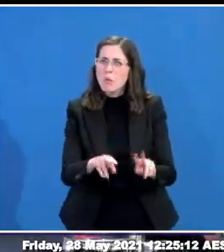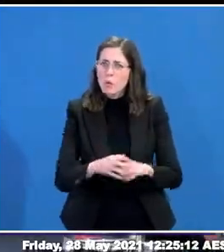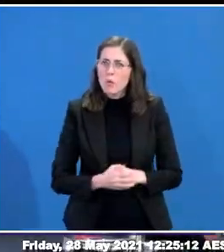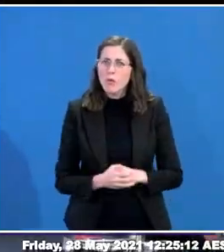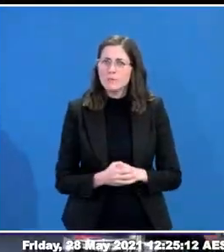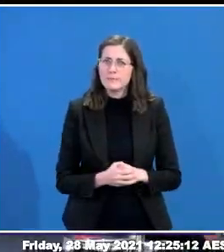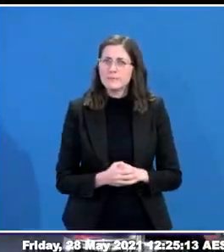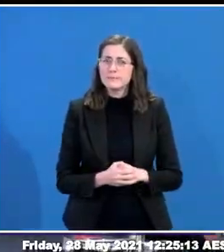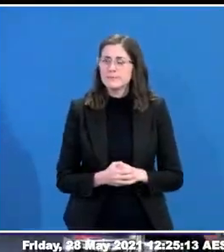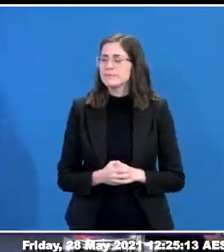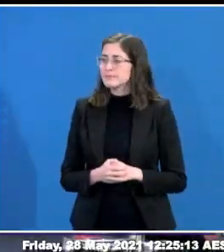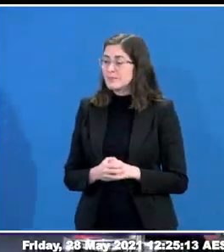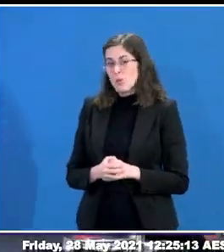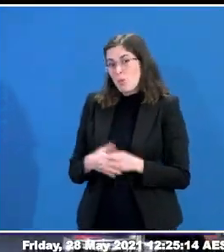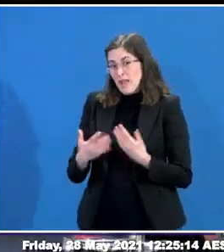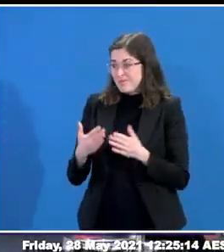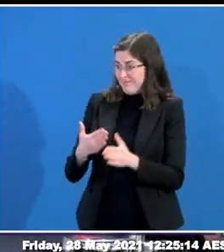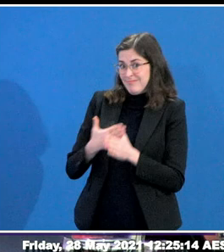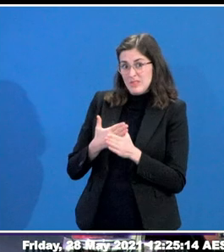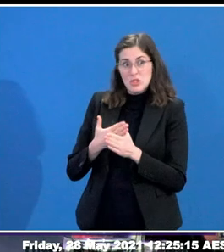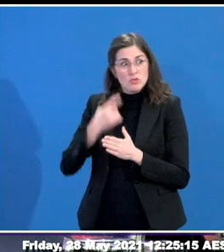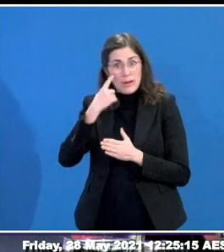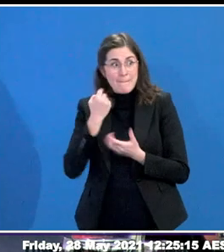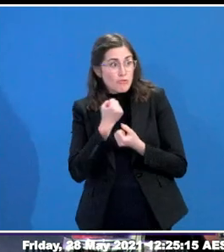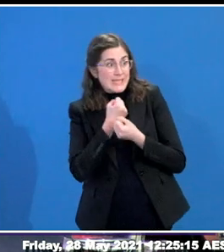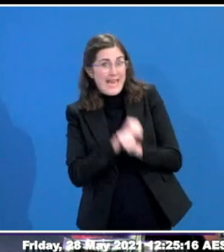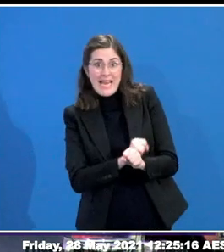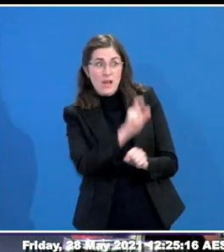One, first and foremost it's to safeguard clients, but if there are